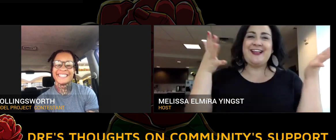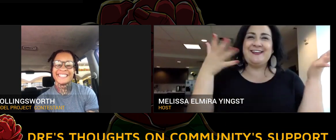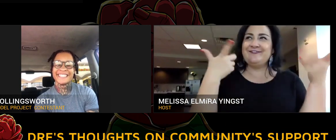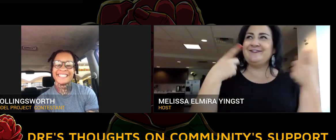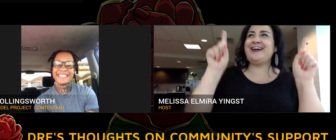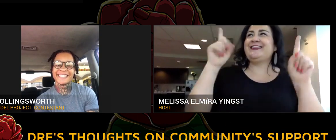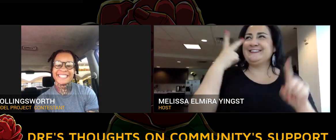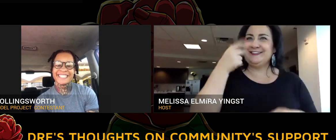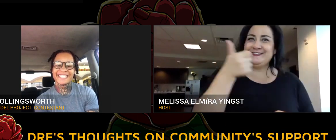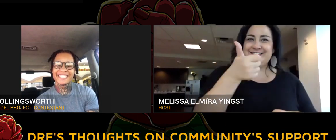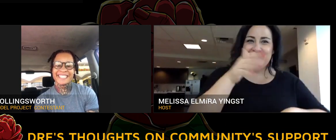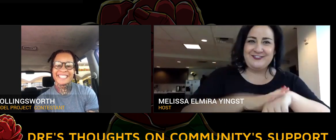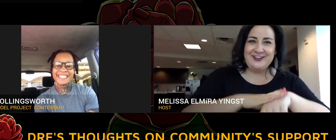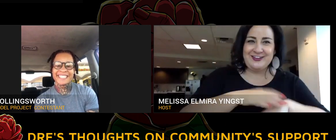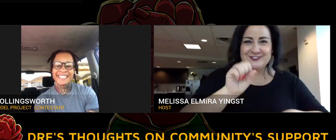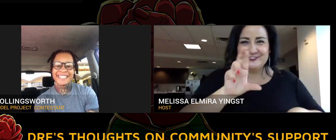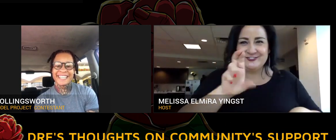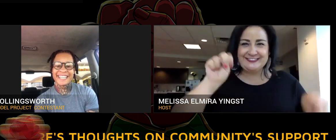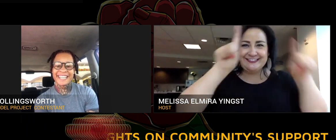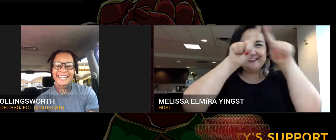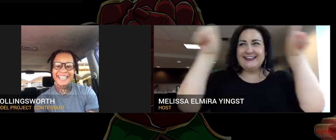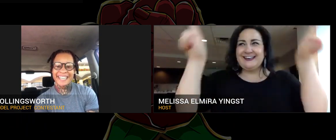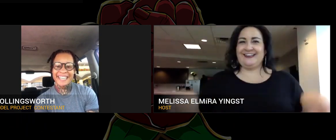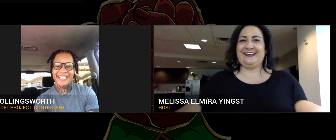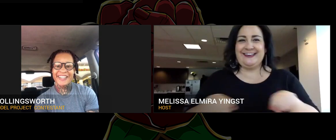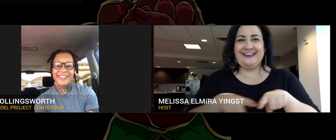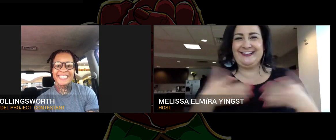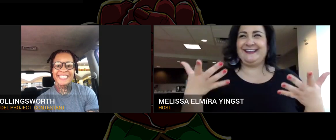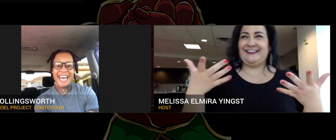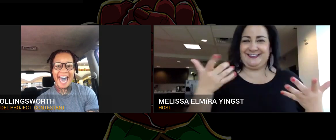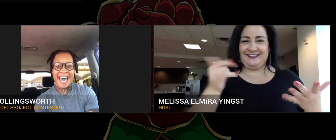Yesterday, you finally saw yourself on the screen.